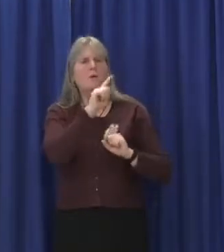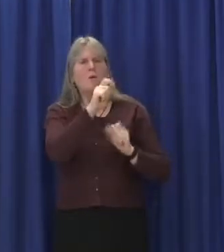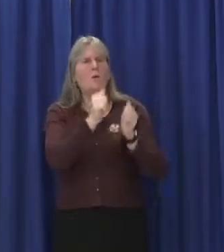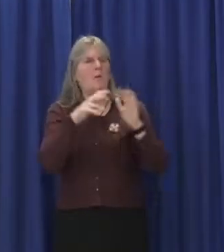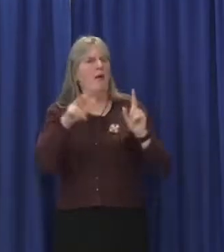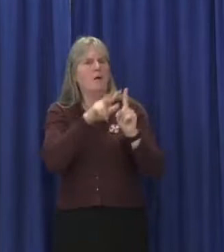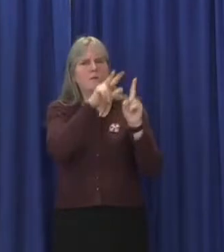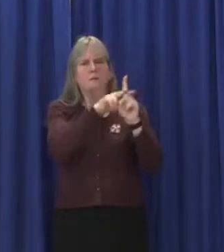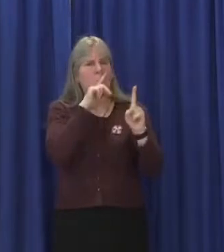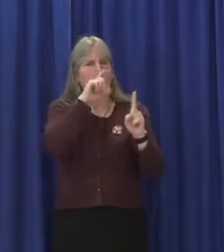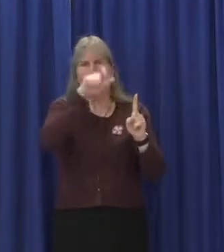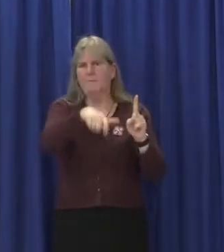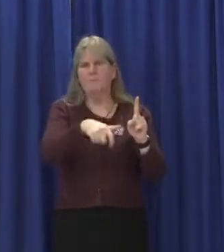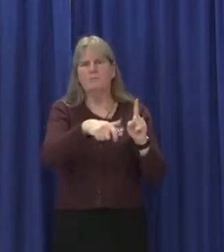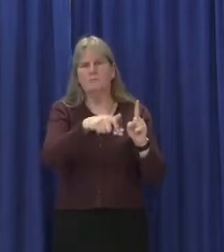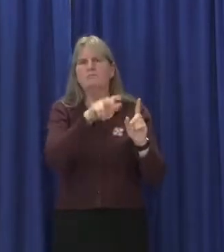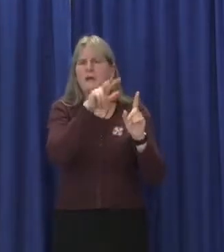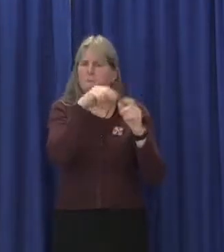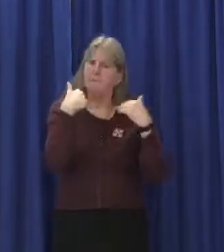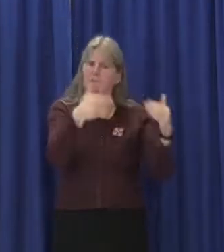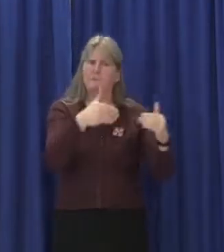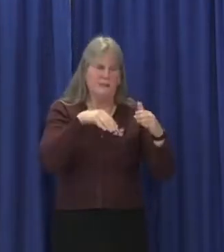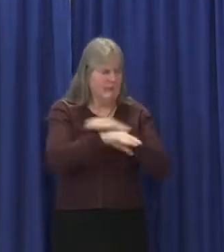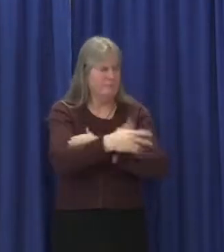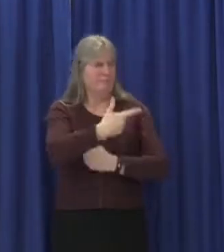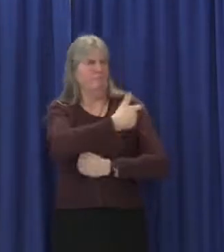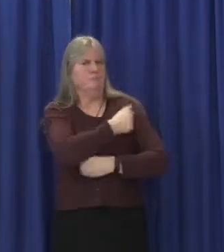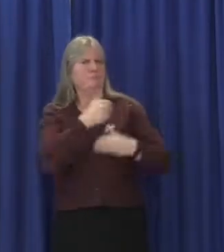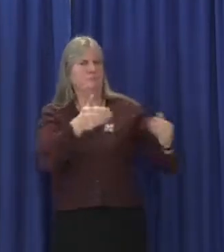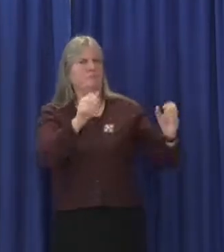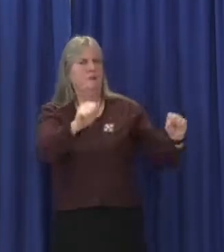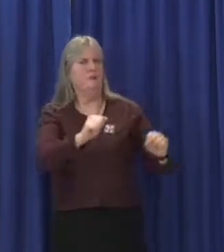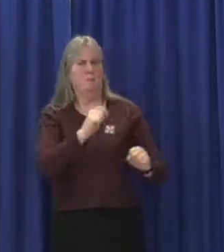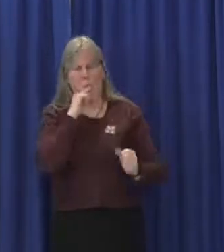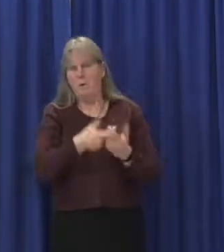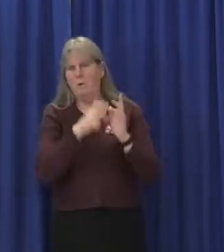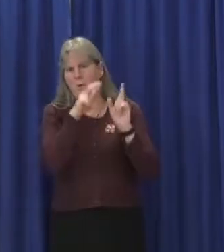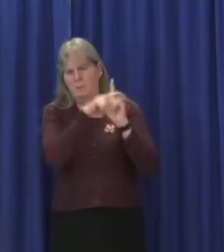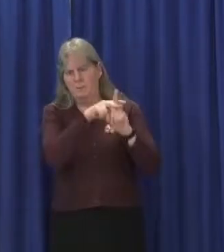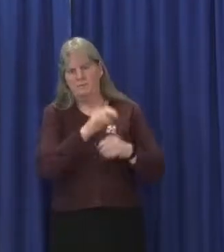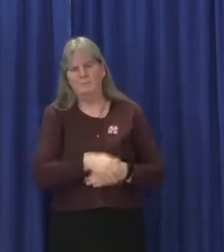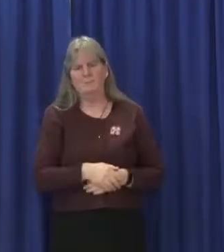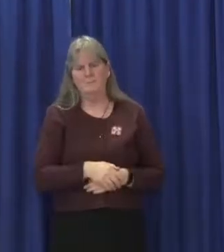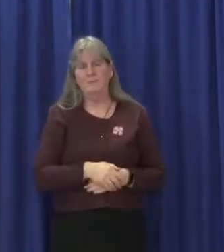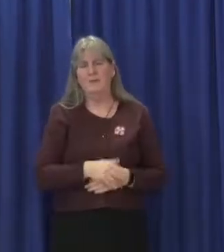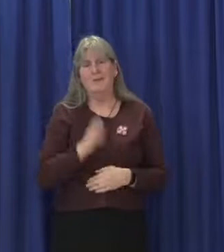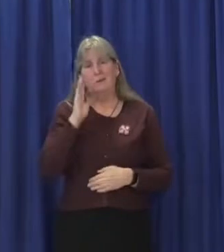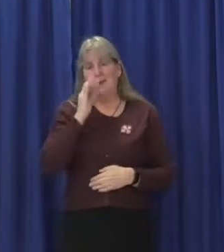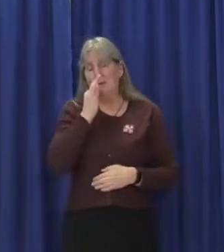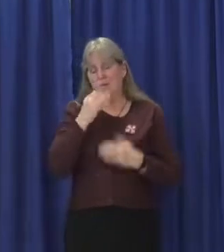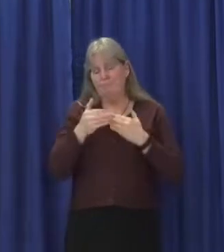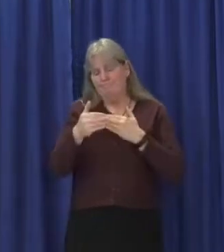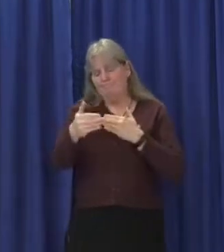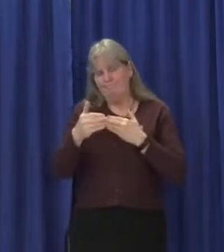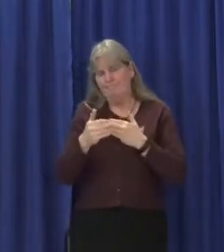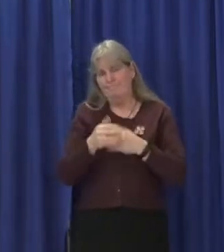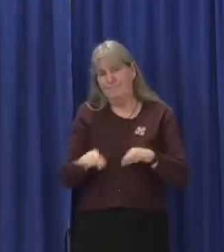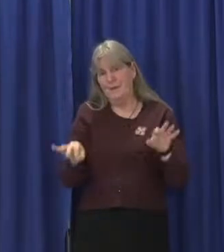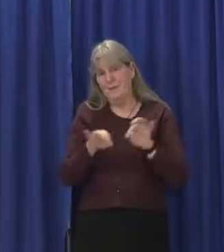in Whitehorse. I'd also like to reiterate, it's for this next period, it is very important to remember the reasons that